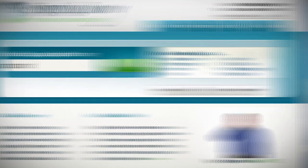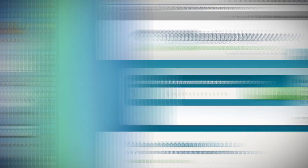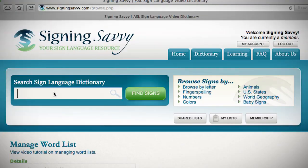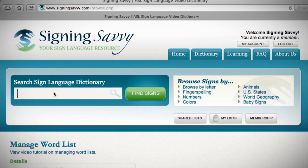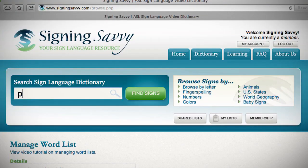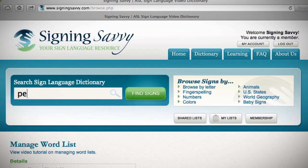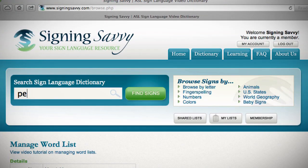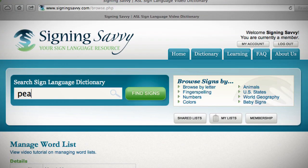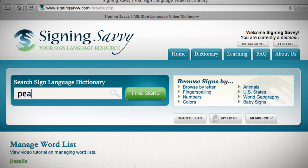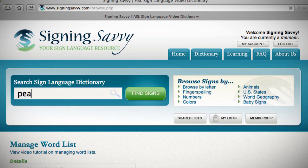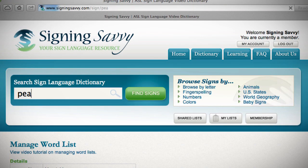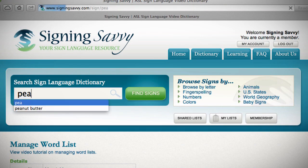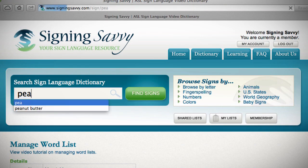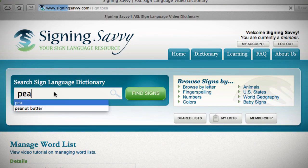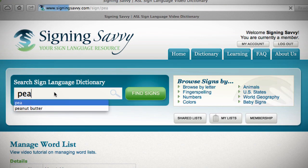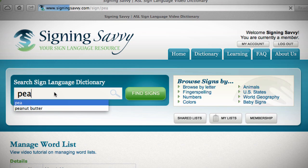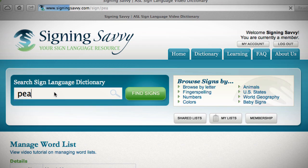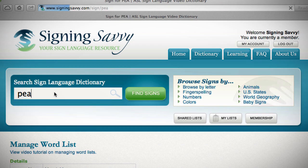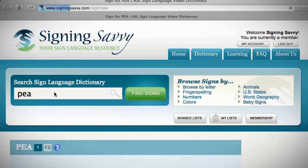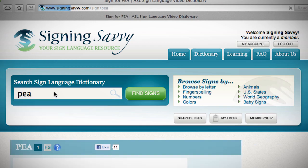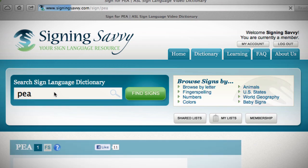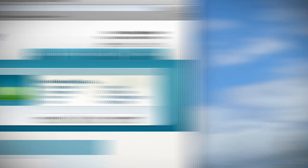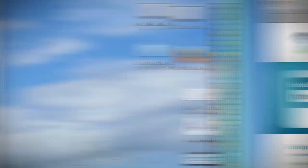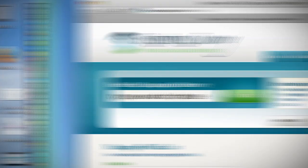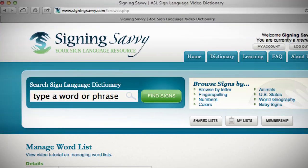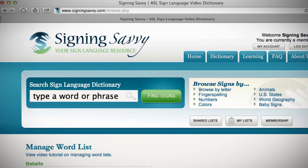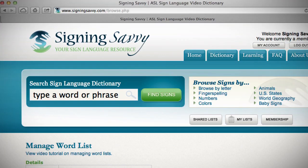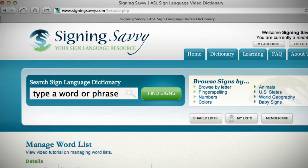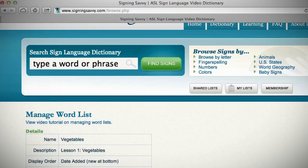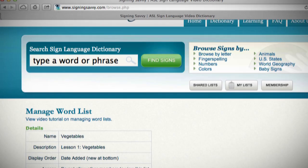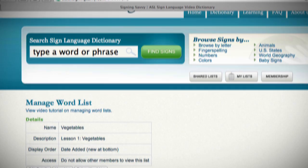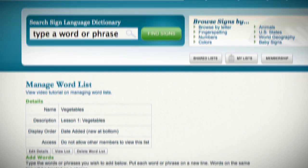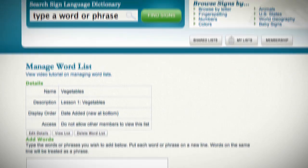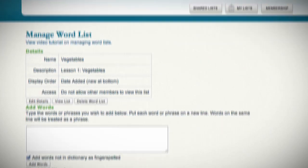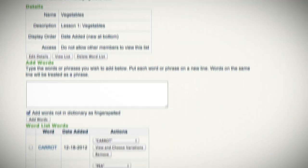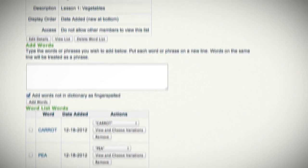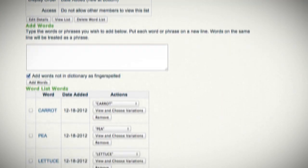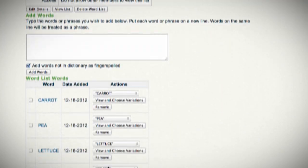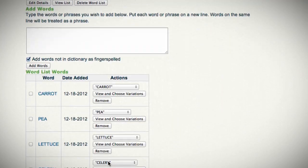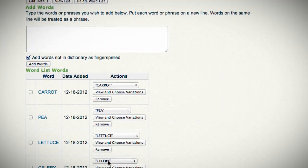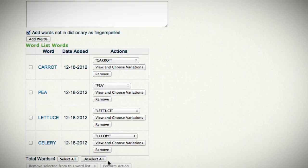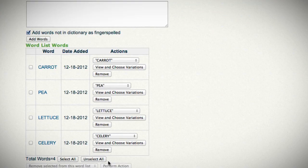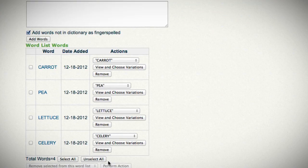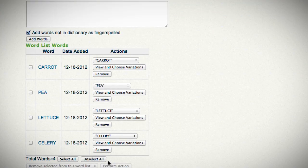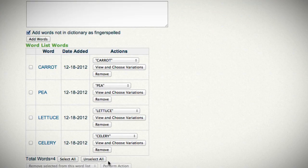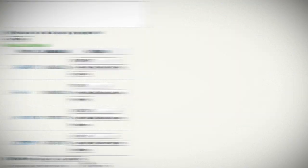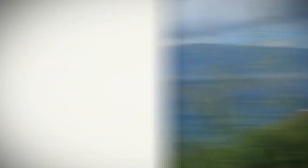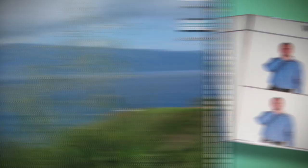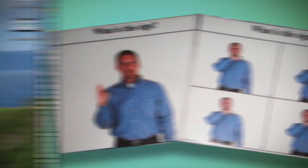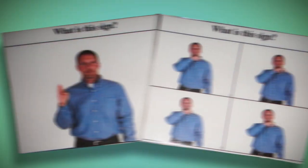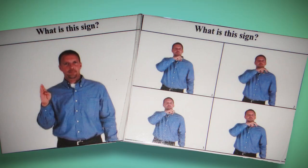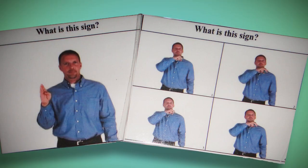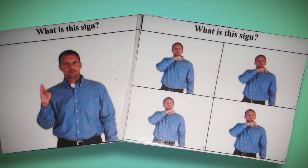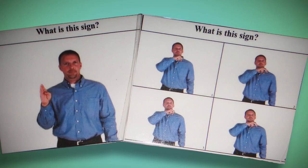and they can, after creating a word list of, let's say they are talking about vegetables in the classroom that week, they can create word lists of all the different vegetables